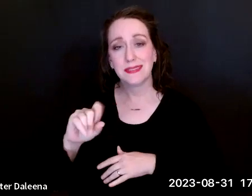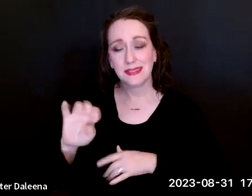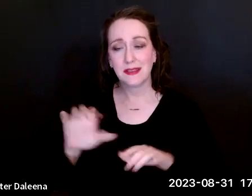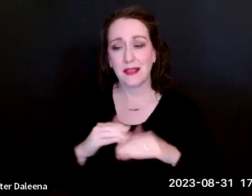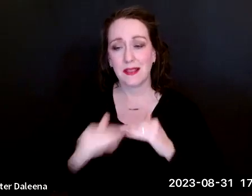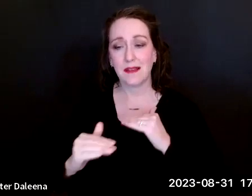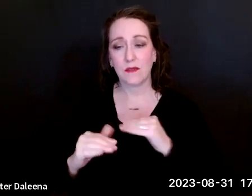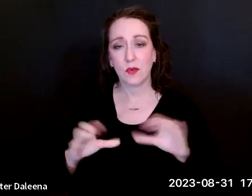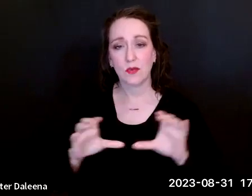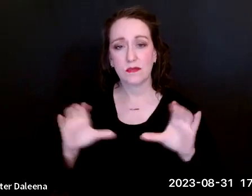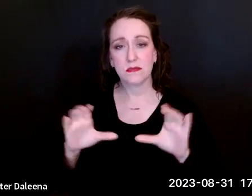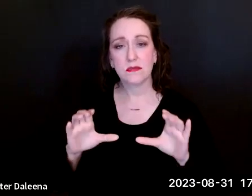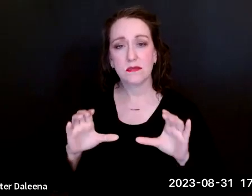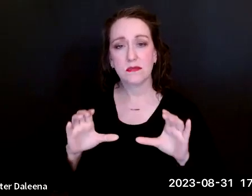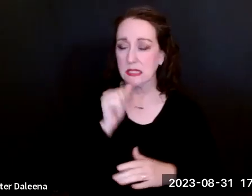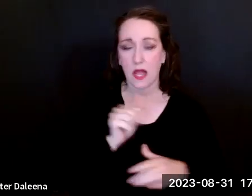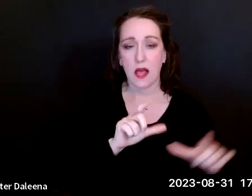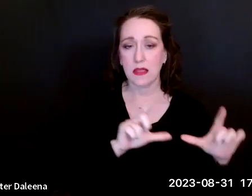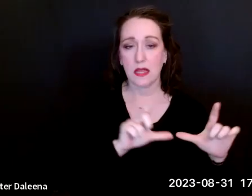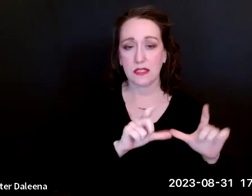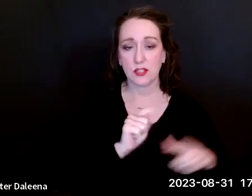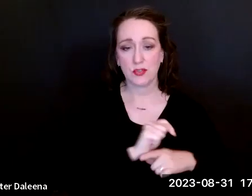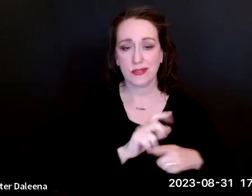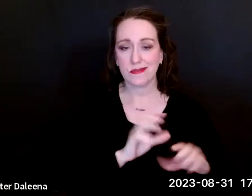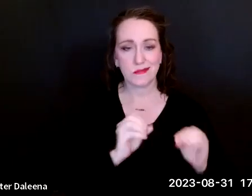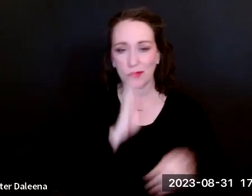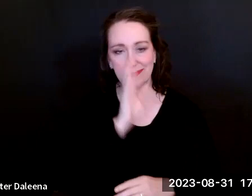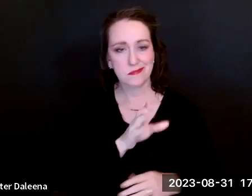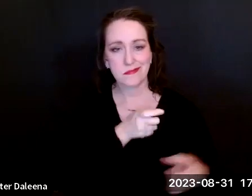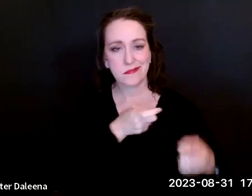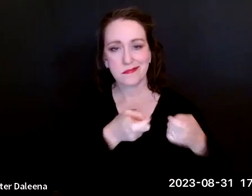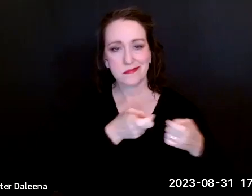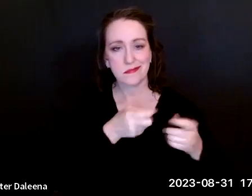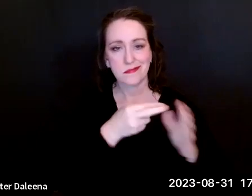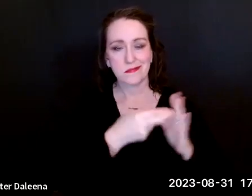as unlicensed trainees there is currently no direct regulatory oversight for these individuals